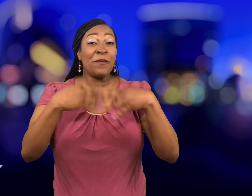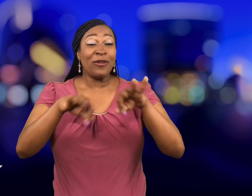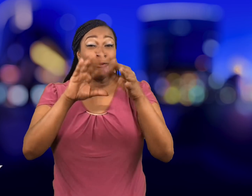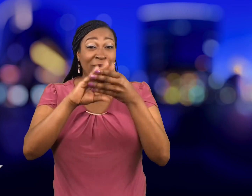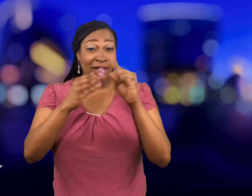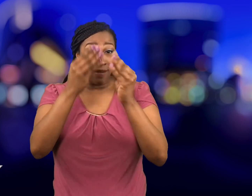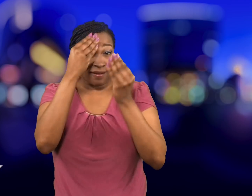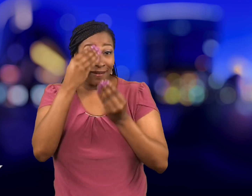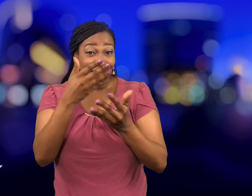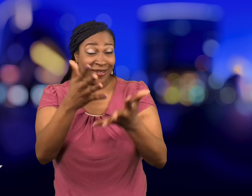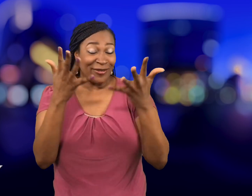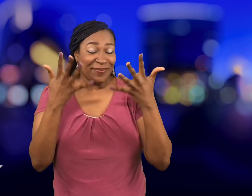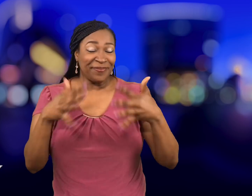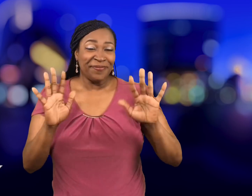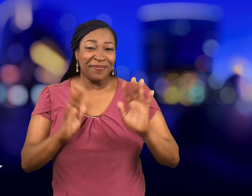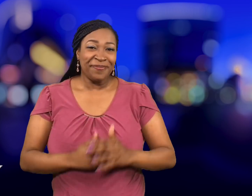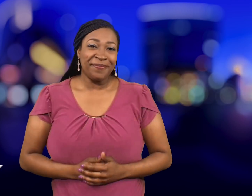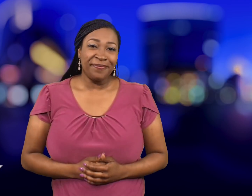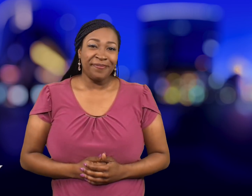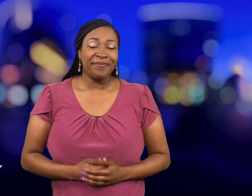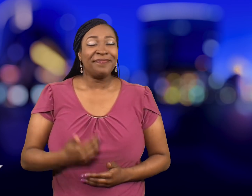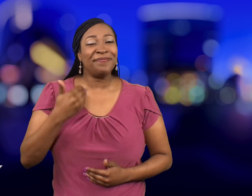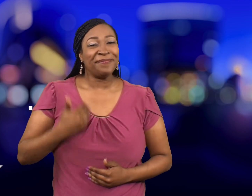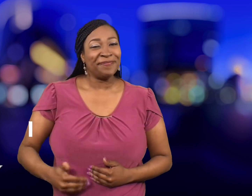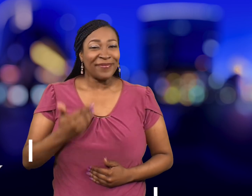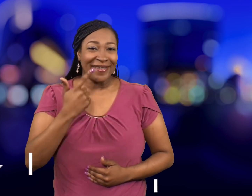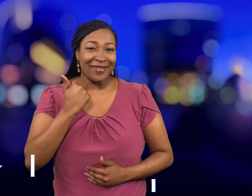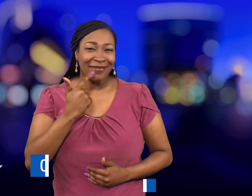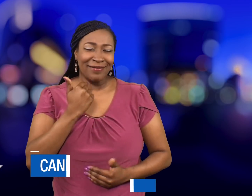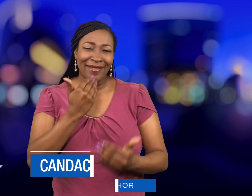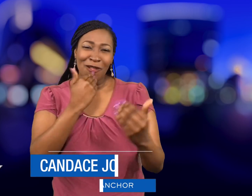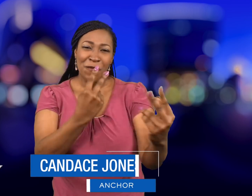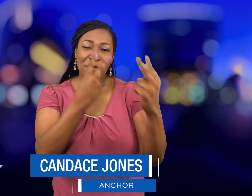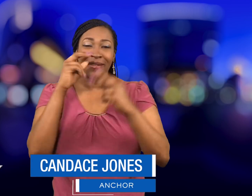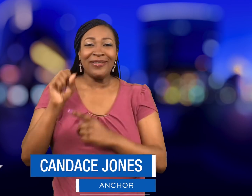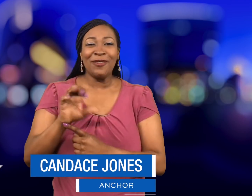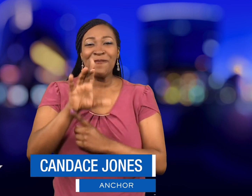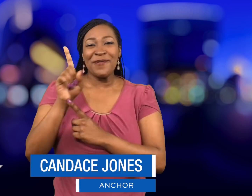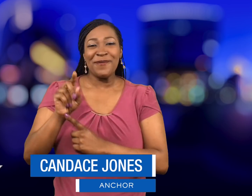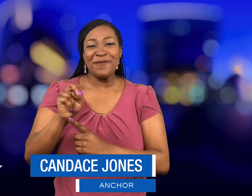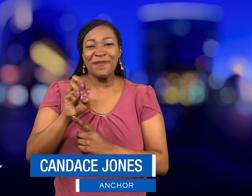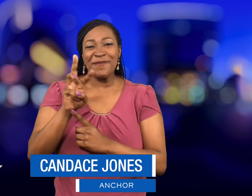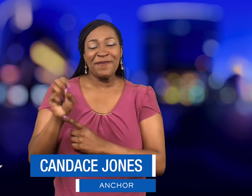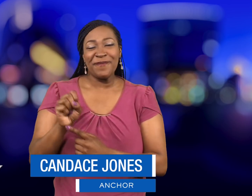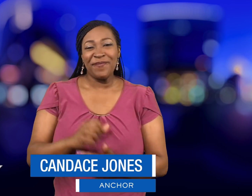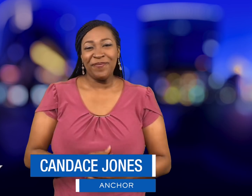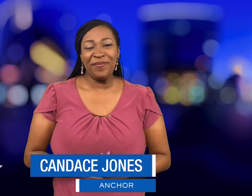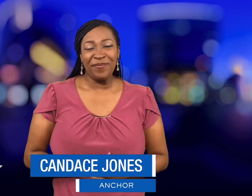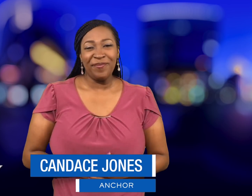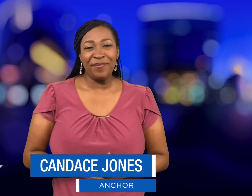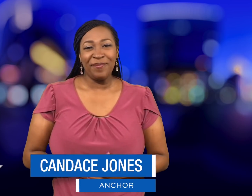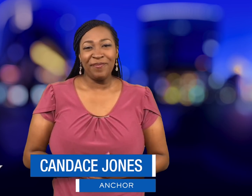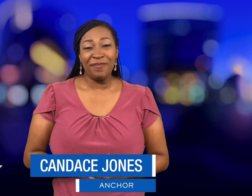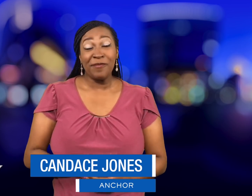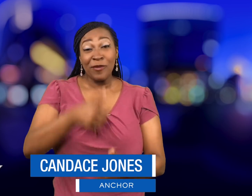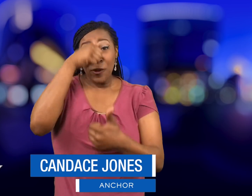And those are your top stories for today. I'm Candace Jones. Thank you for watching Sign1News.